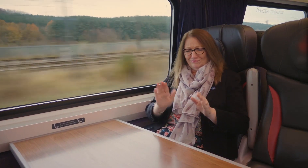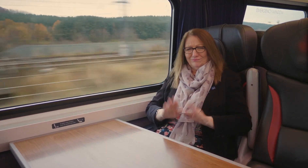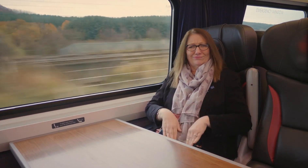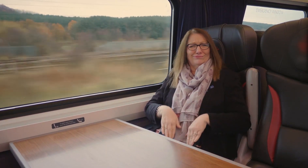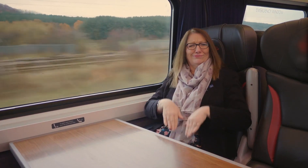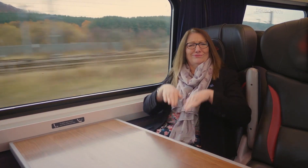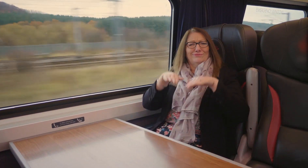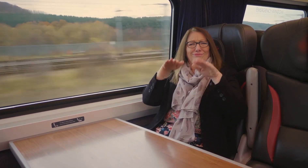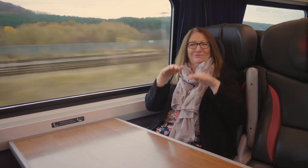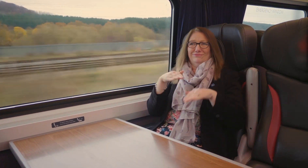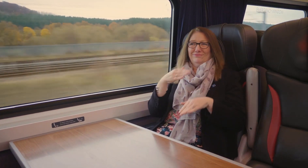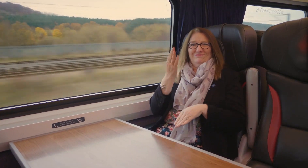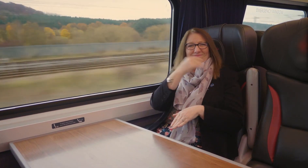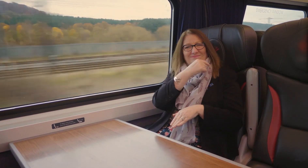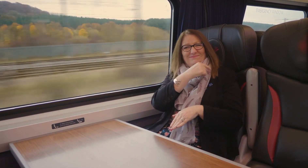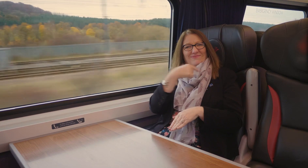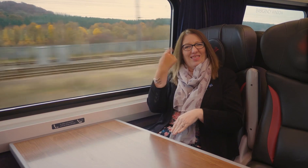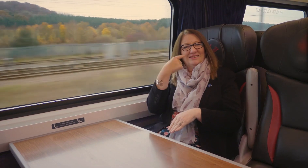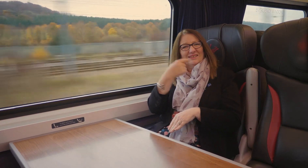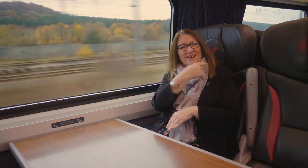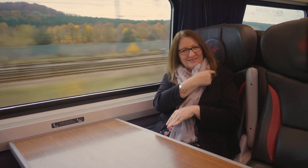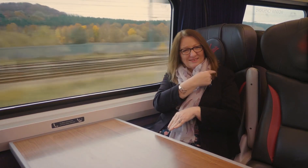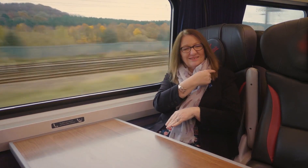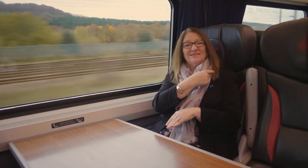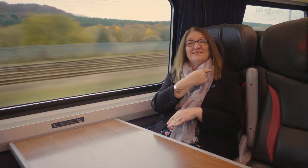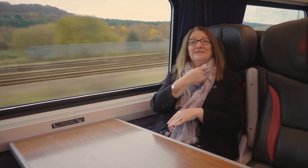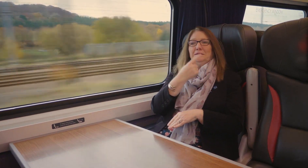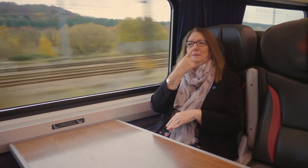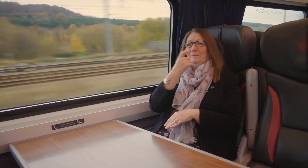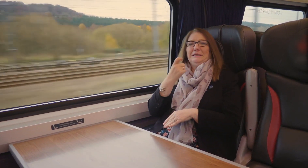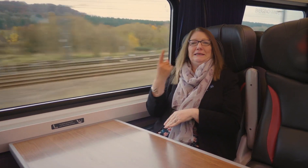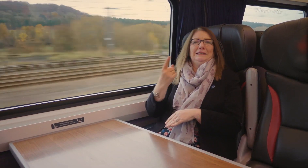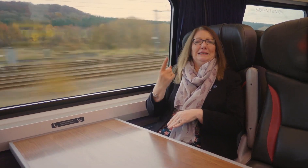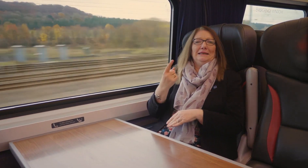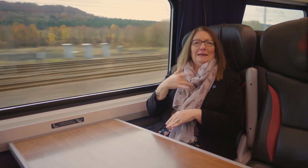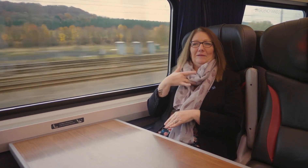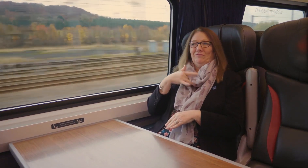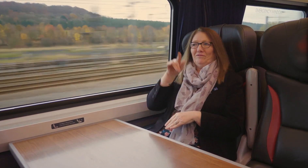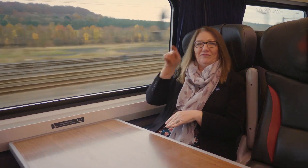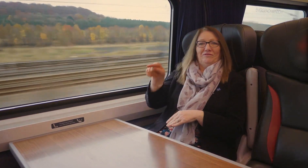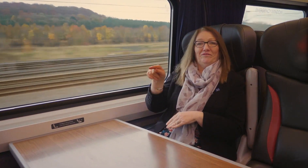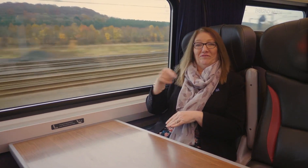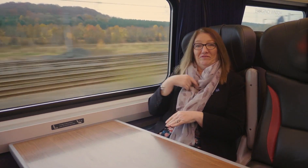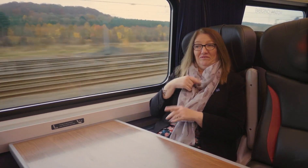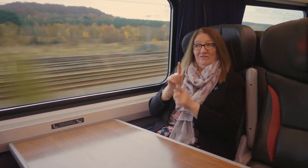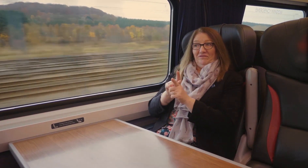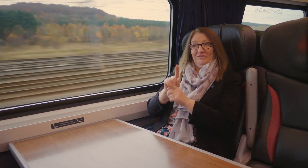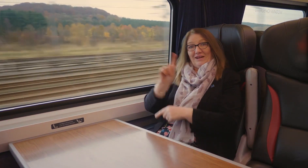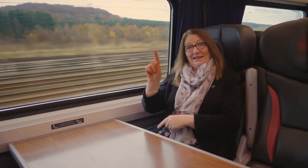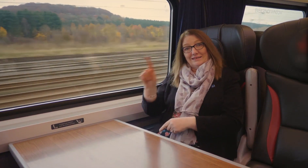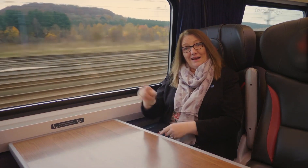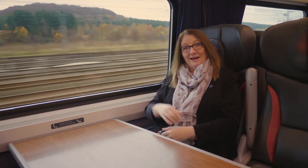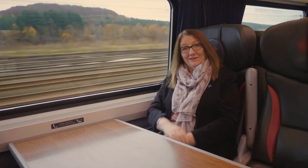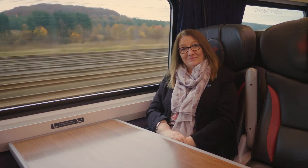The two of us grew up together back down in London. She now lives up there, so I'm going to be catching up with her later.